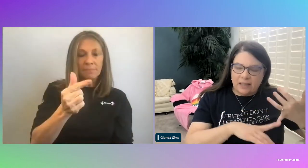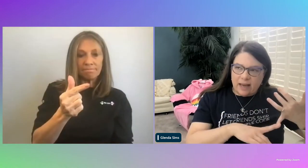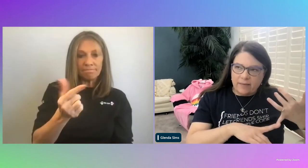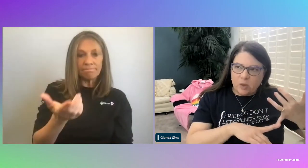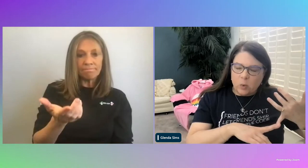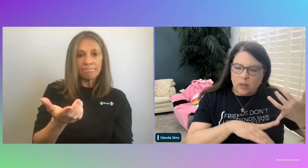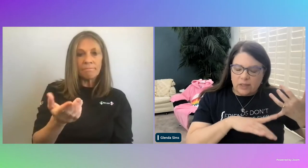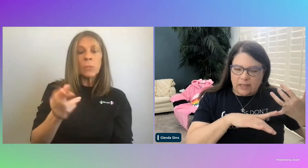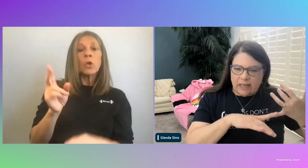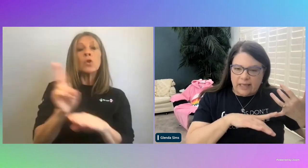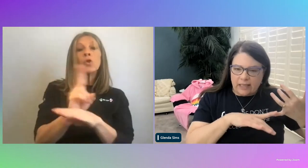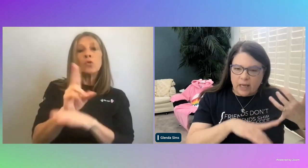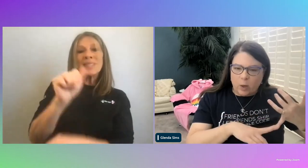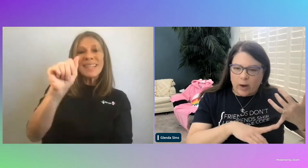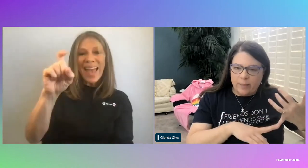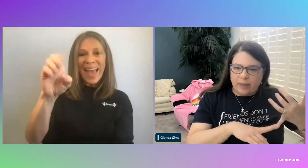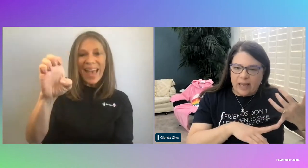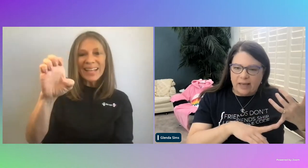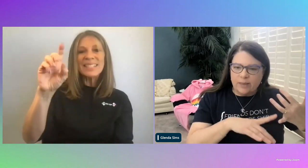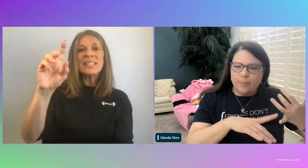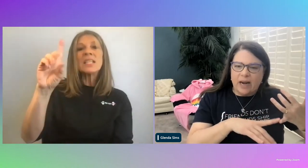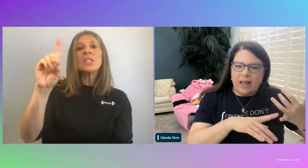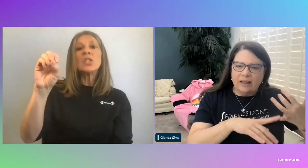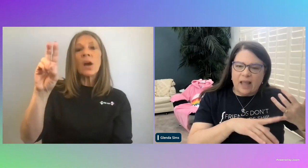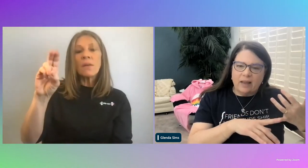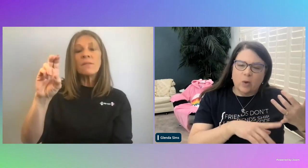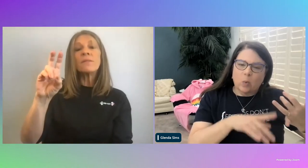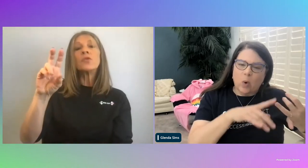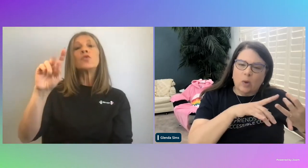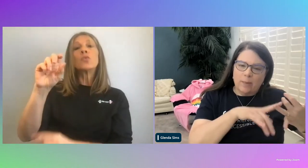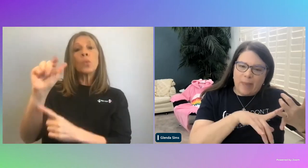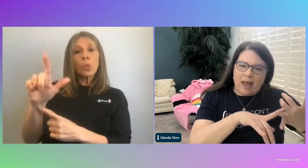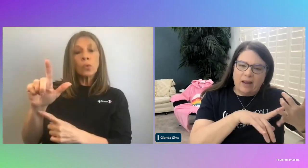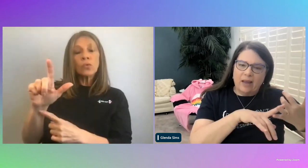AKS dev tools is a great place, but I'd like you to roll it back